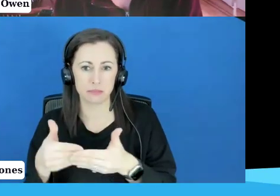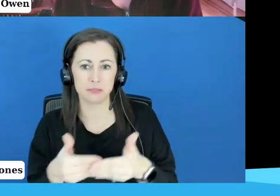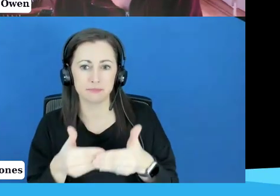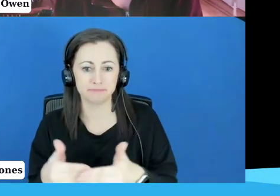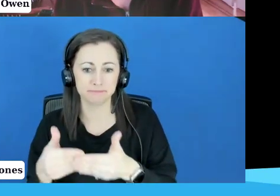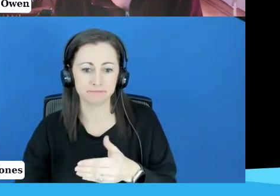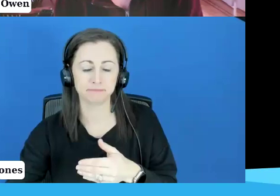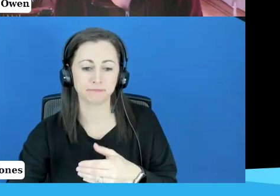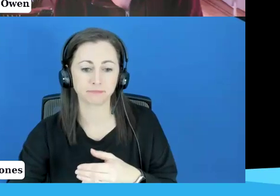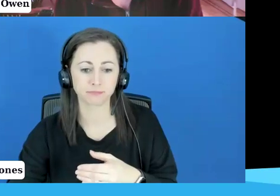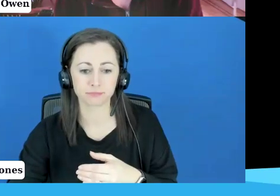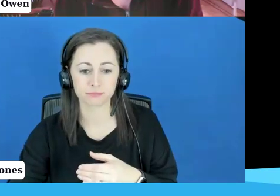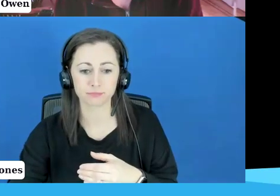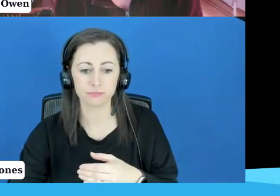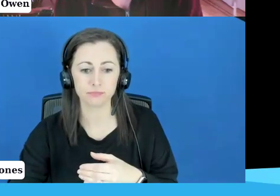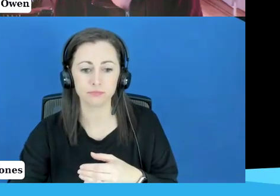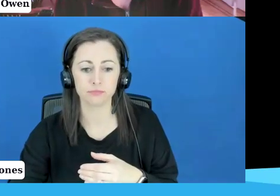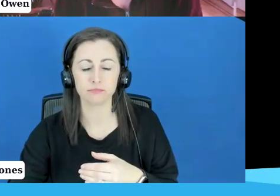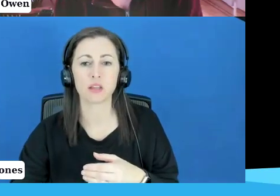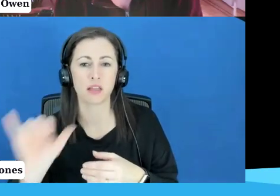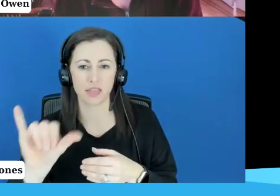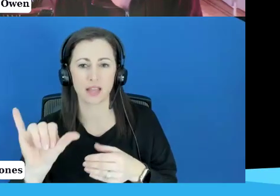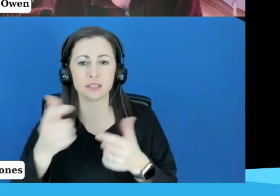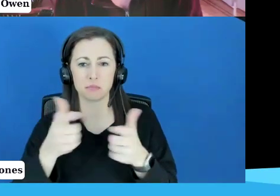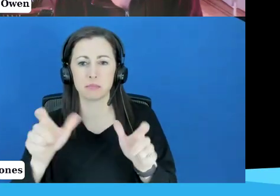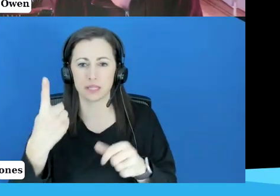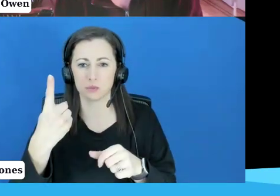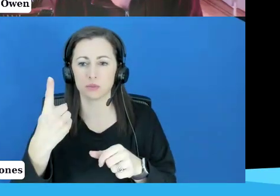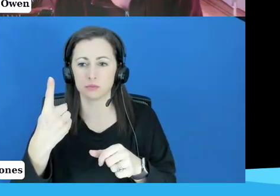That's one of the main barriers that I can think of right off the top of my head.